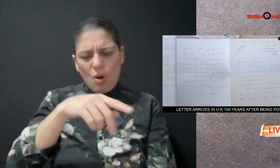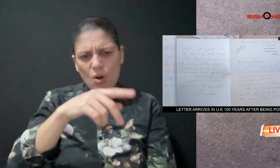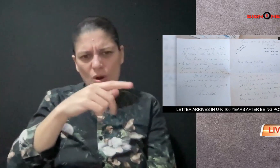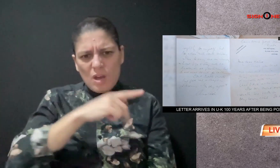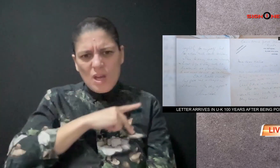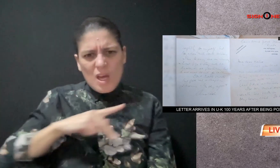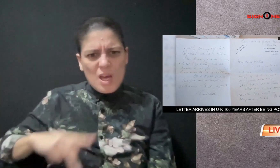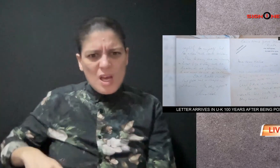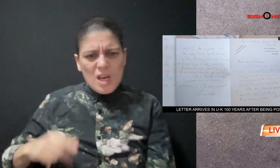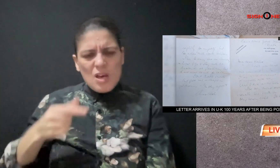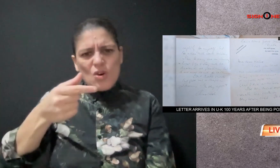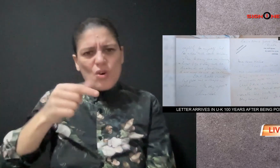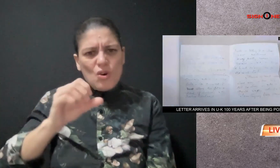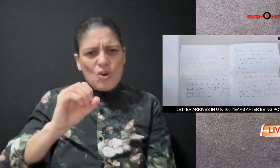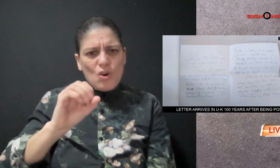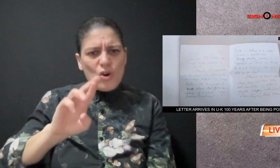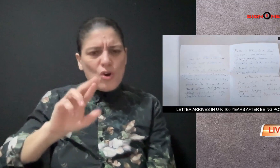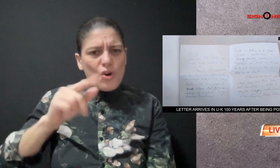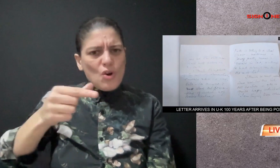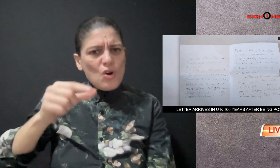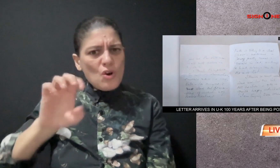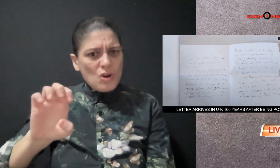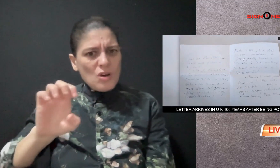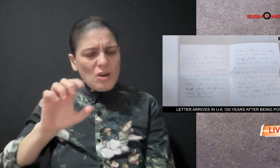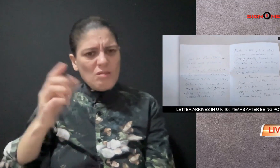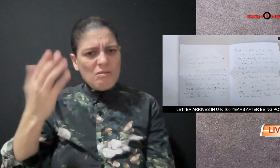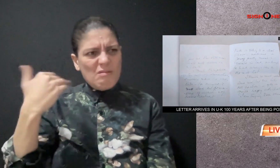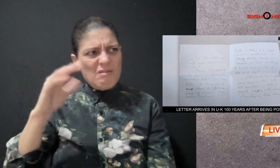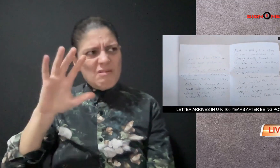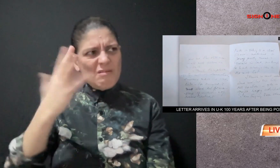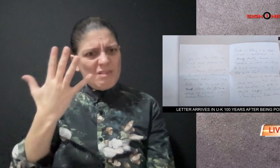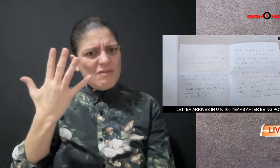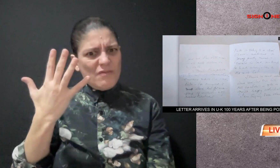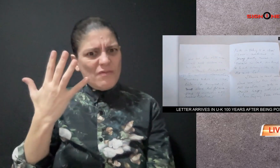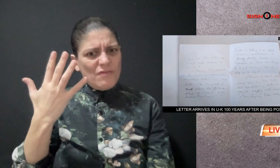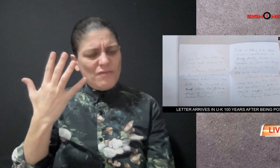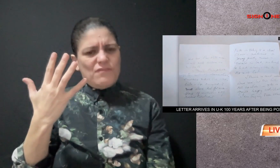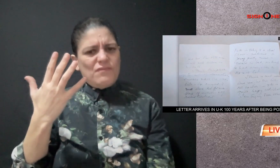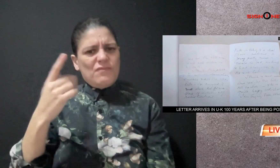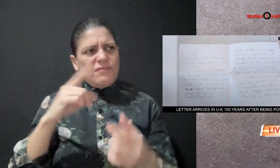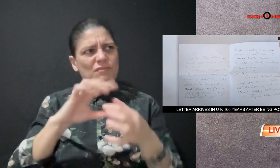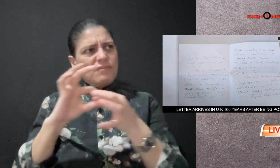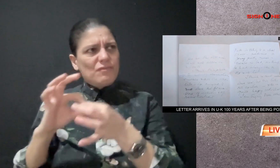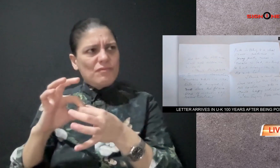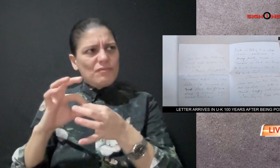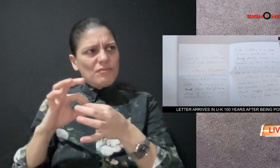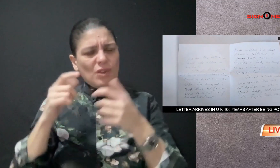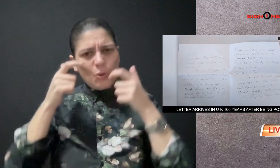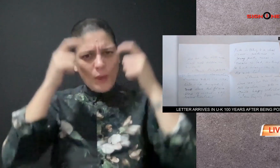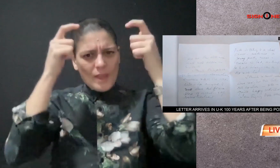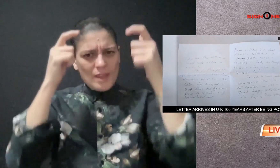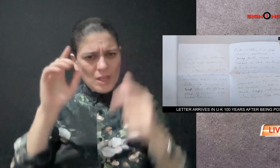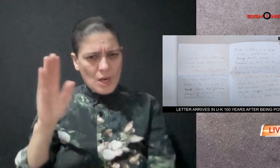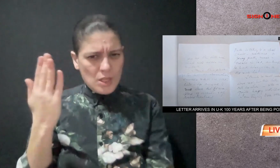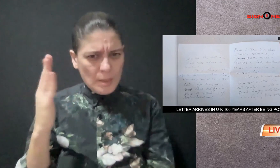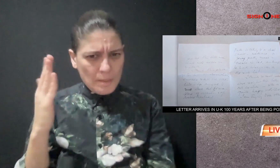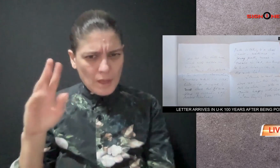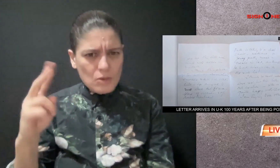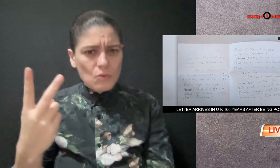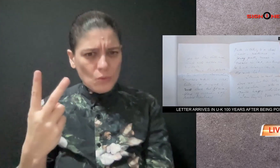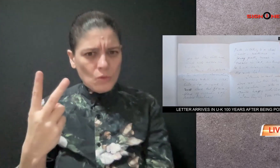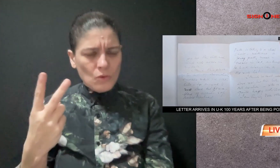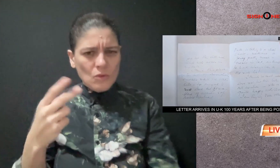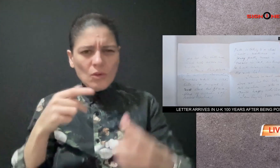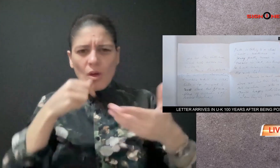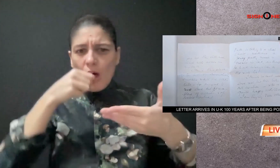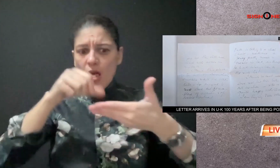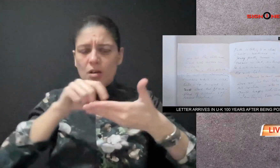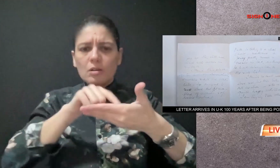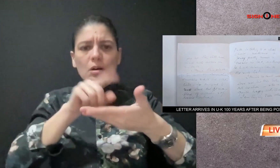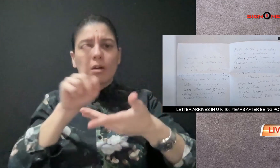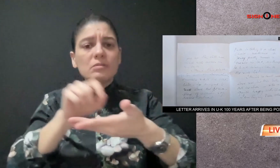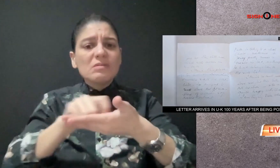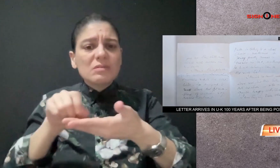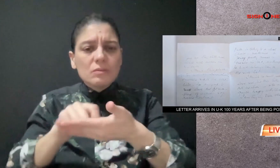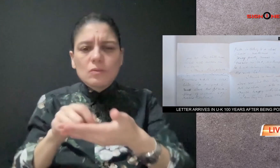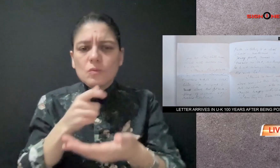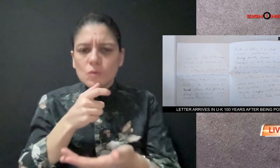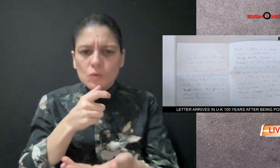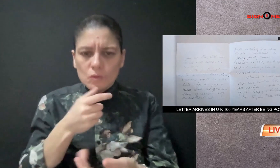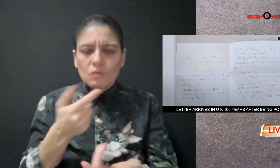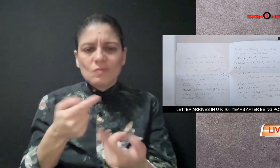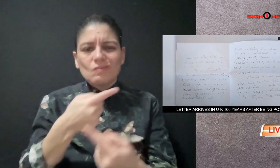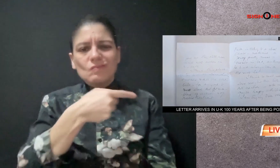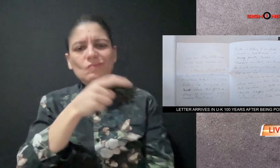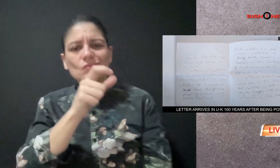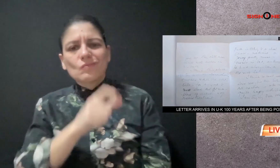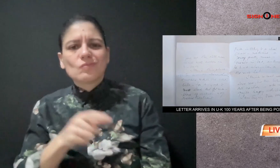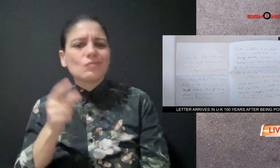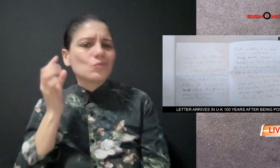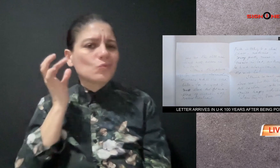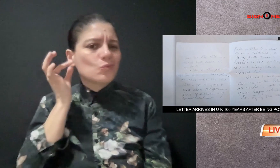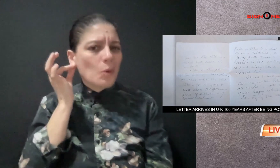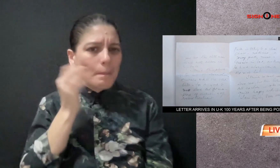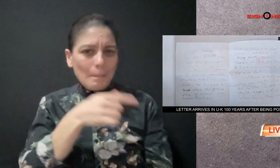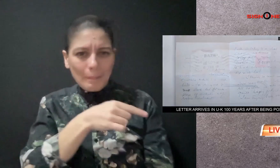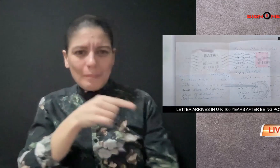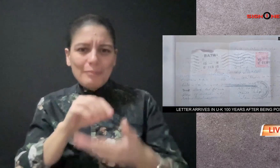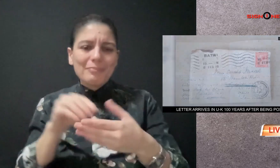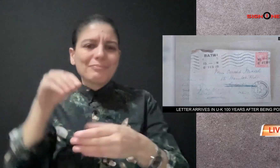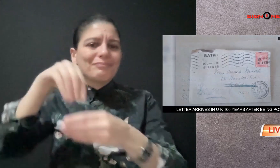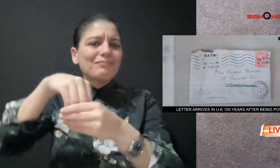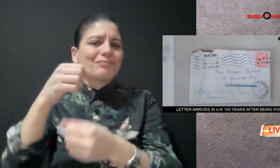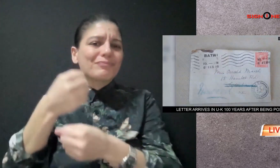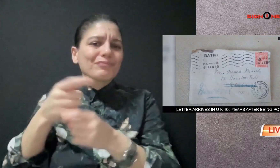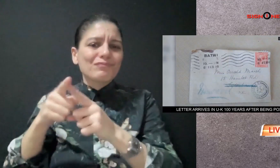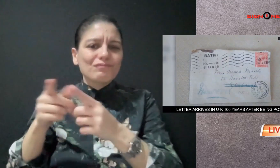George V instead of Queen Elizabeth II the letter was written by the daughter of a sea